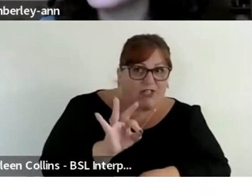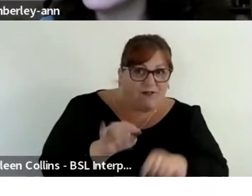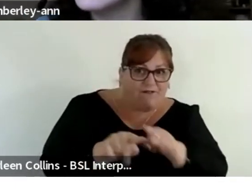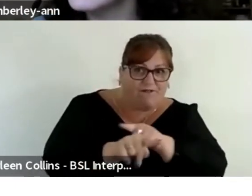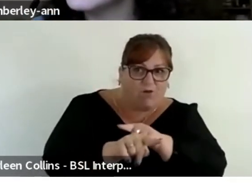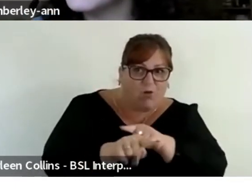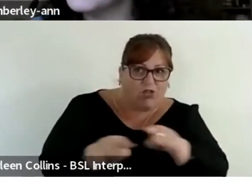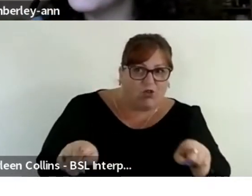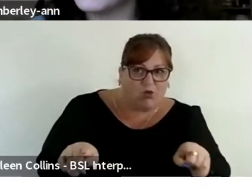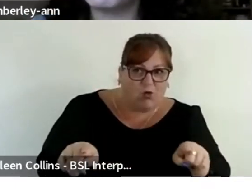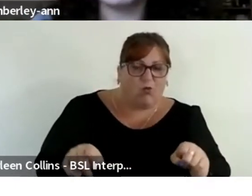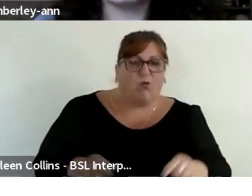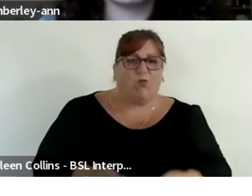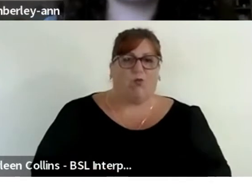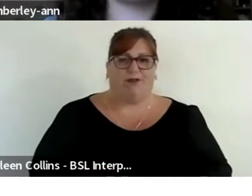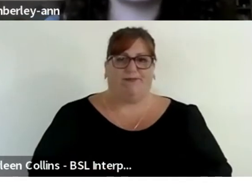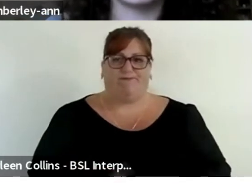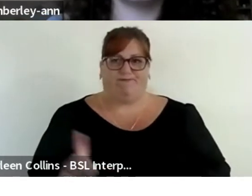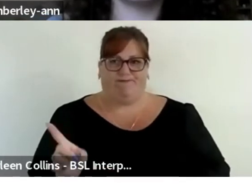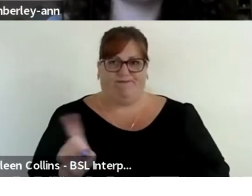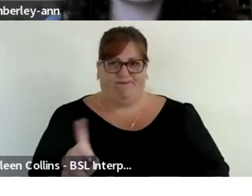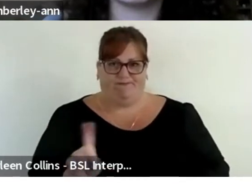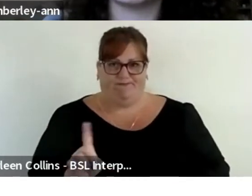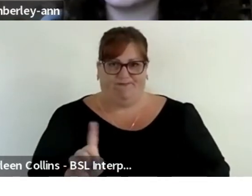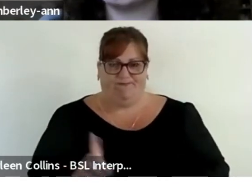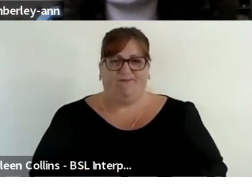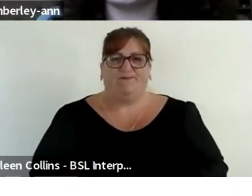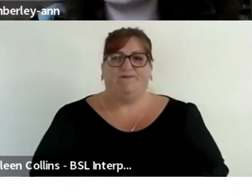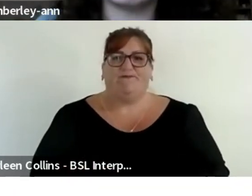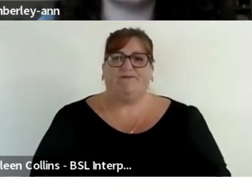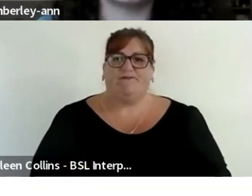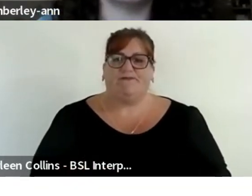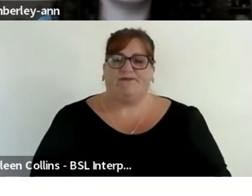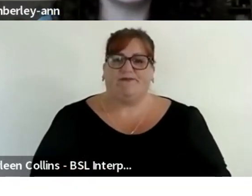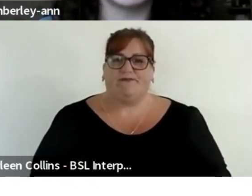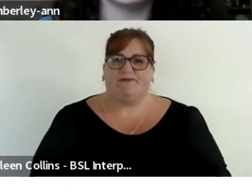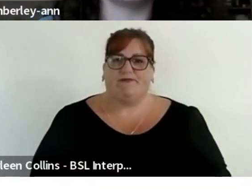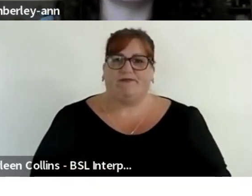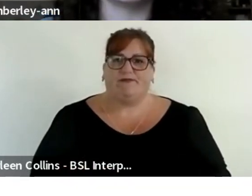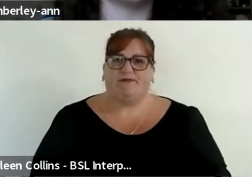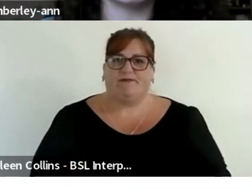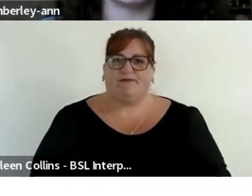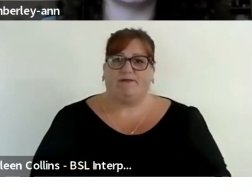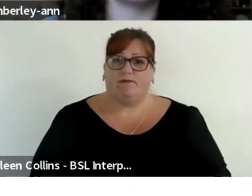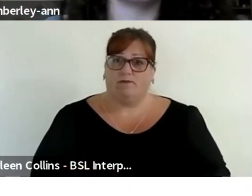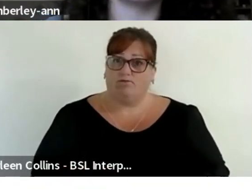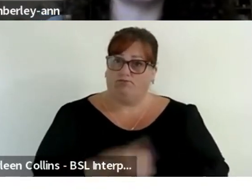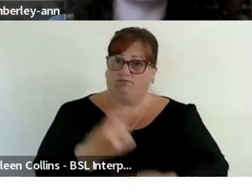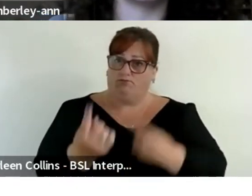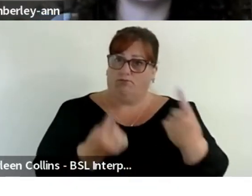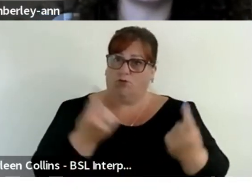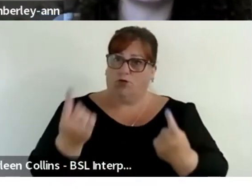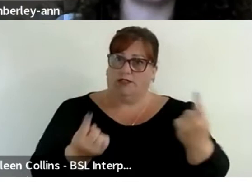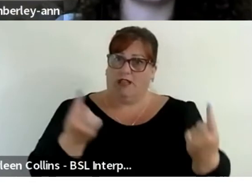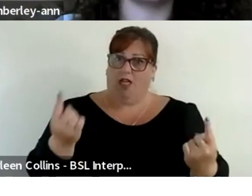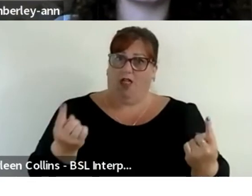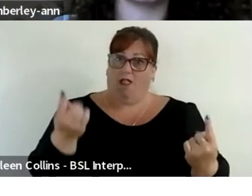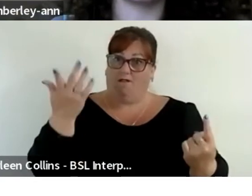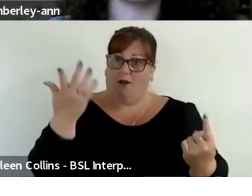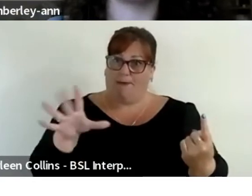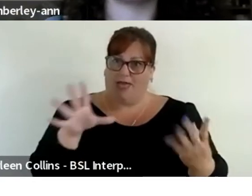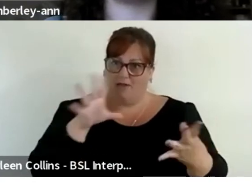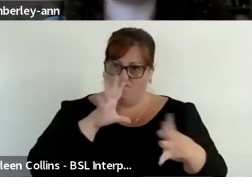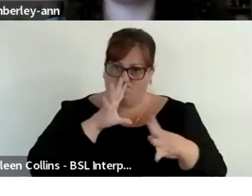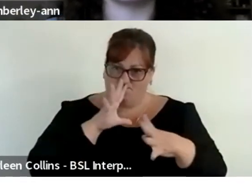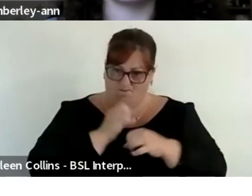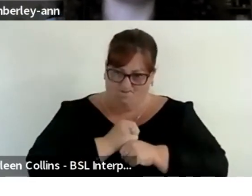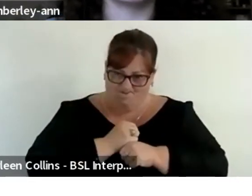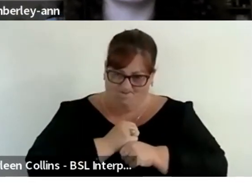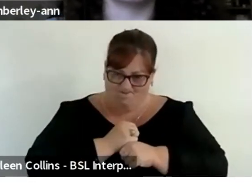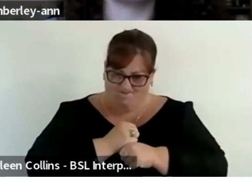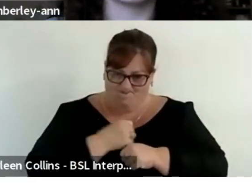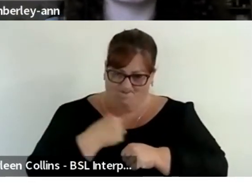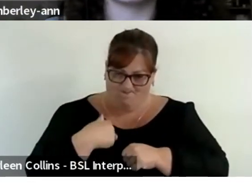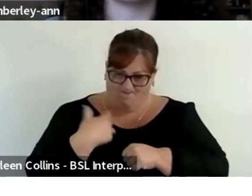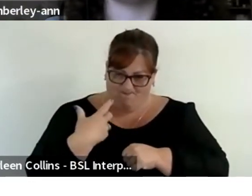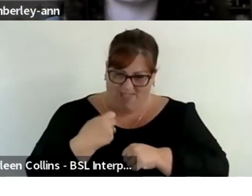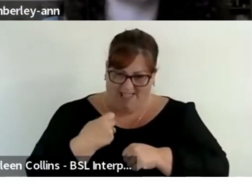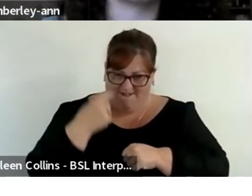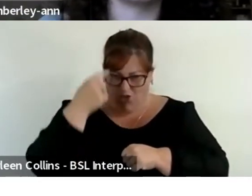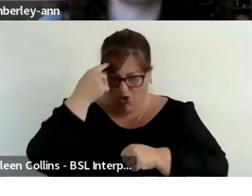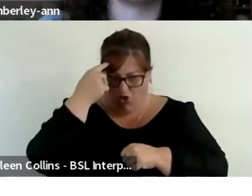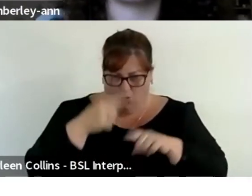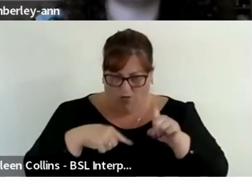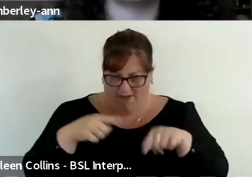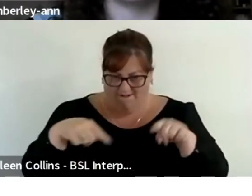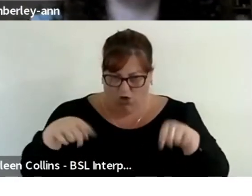So our poll question is: That should be coming up on the screen for you.